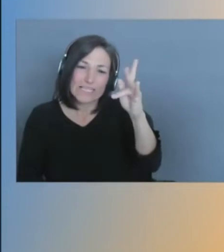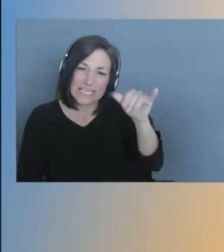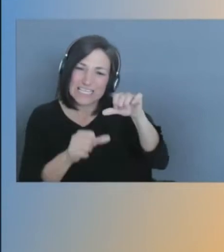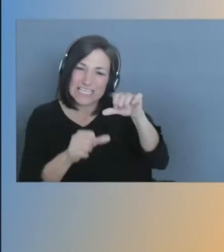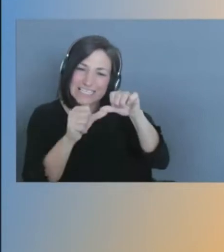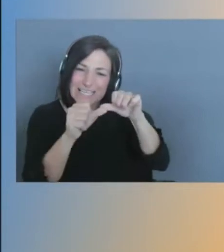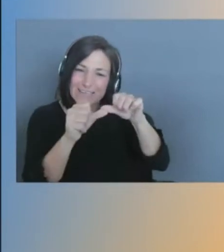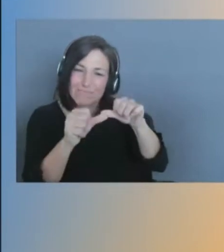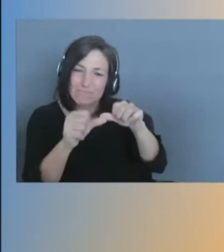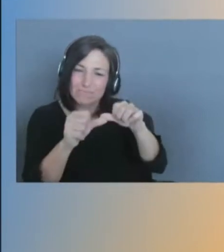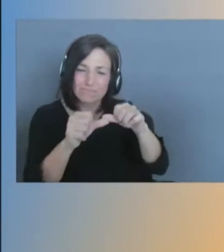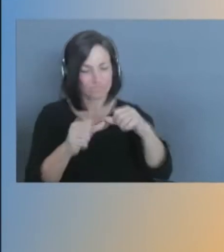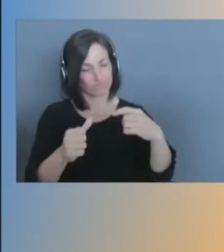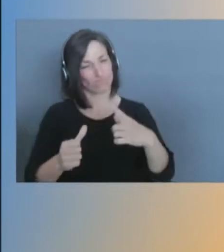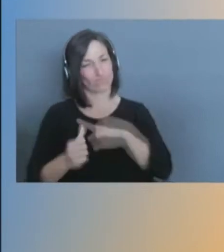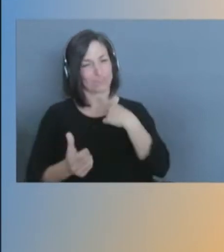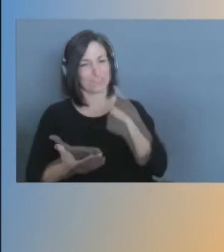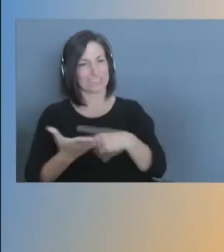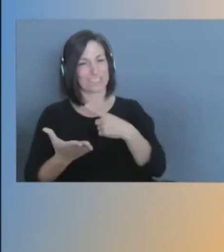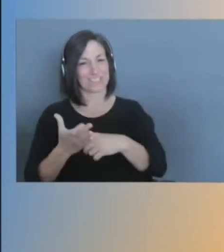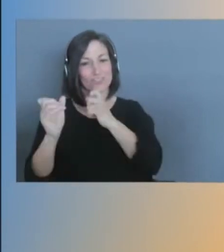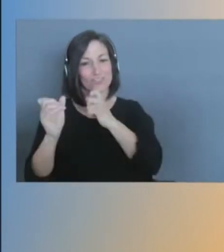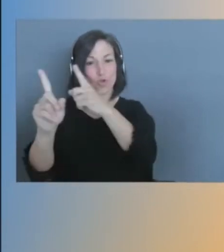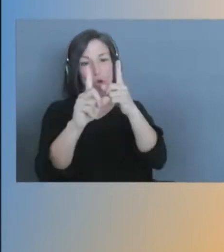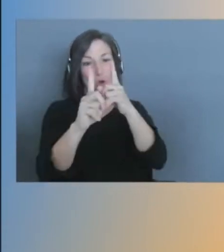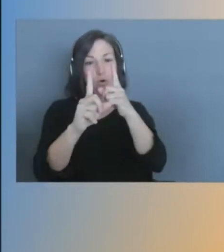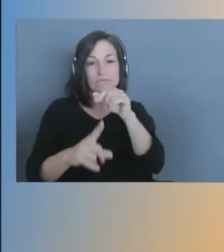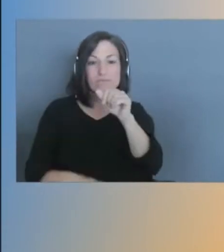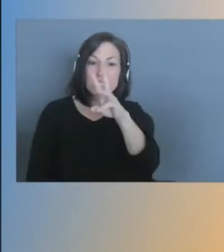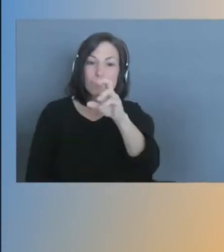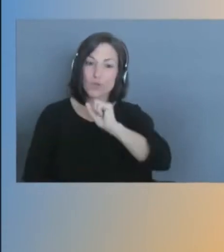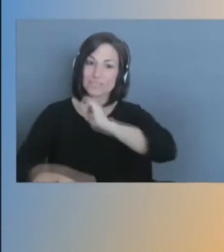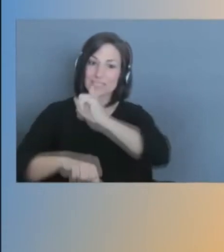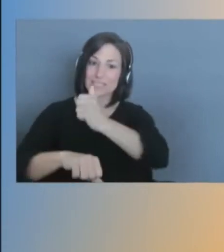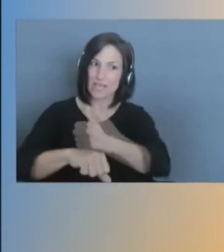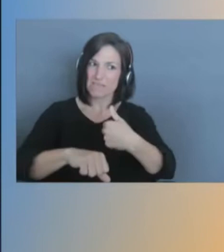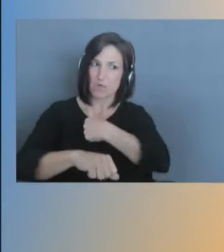and we've made public about those goals. Let's talk a little bit about how those goals